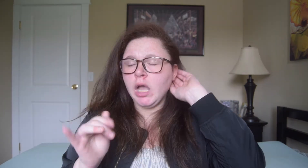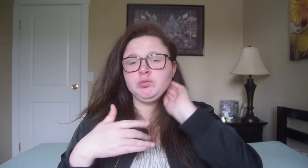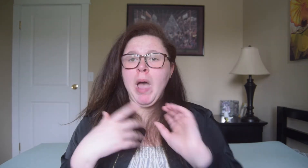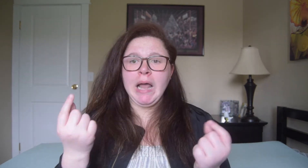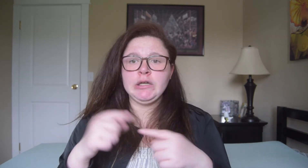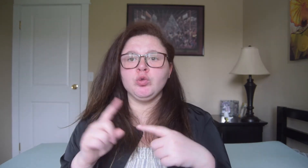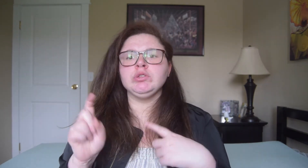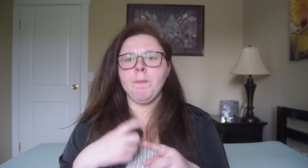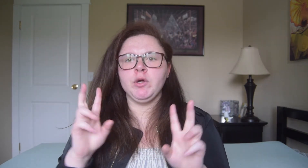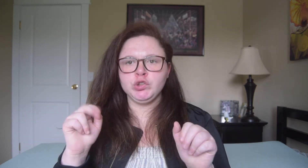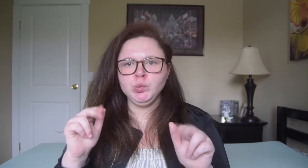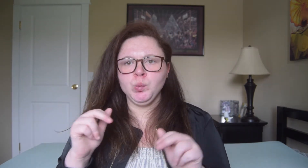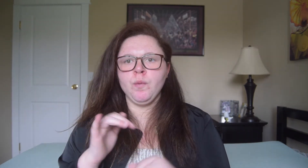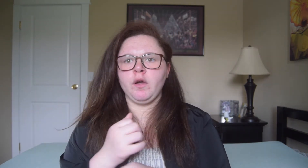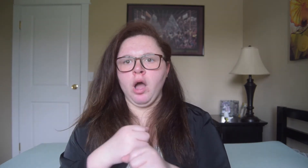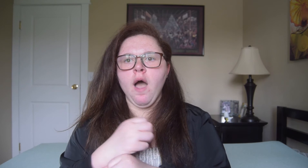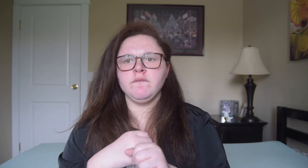That's what I did to substitute the coffee